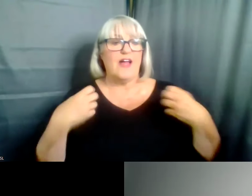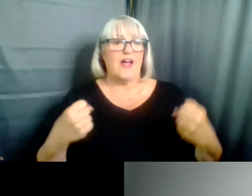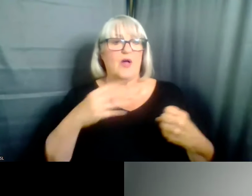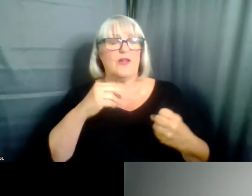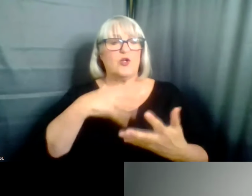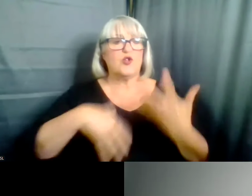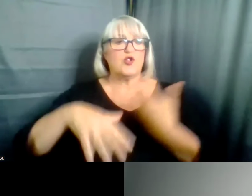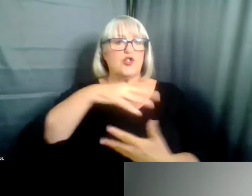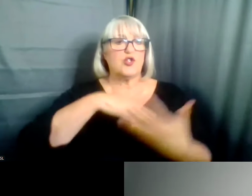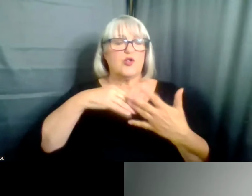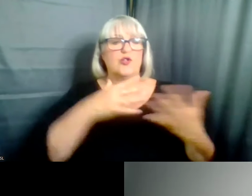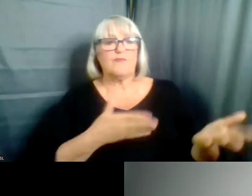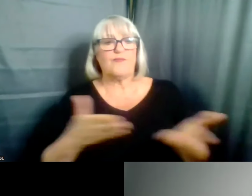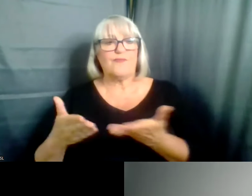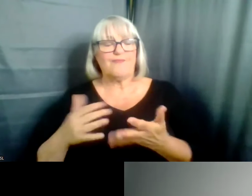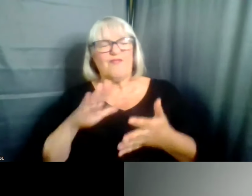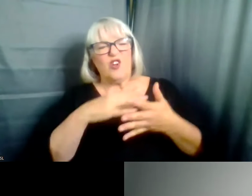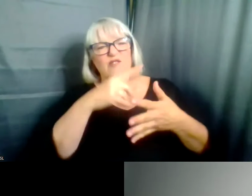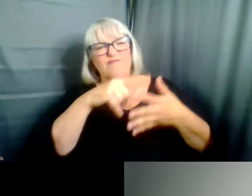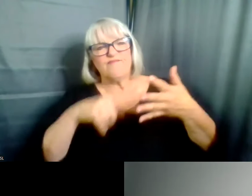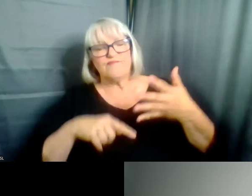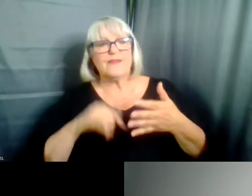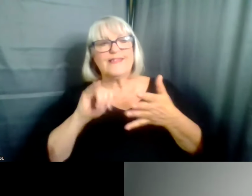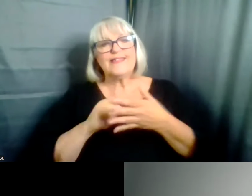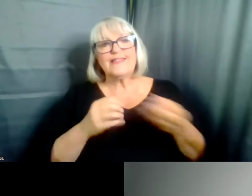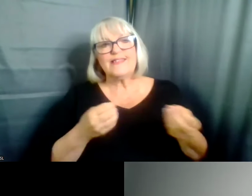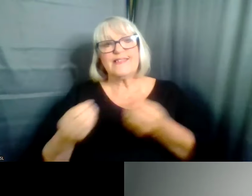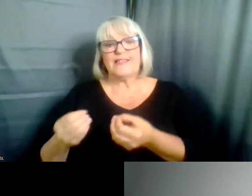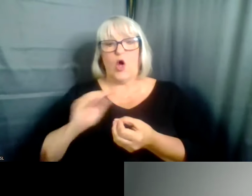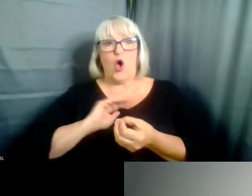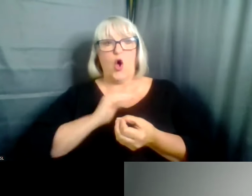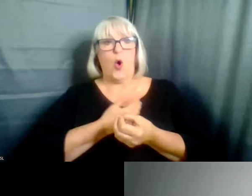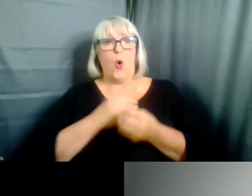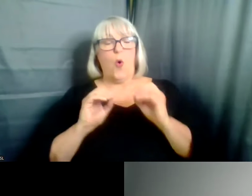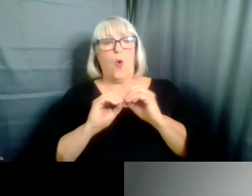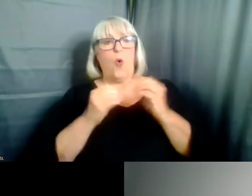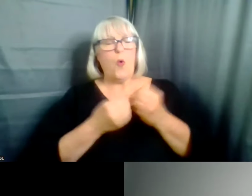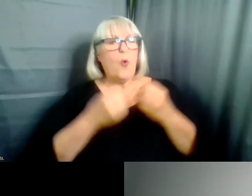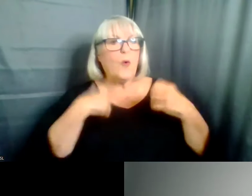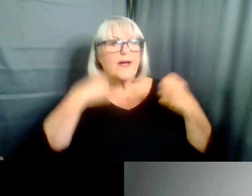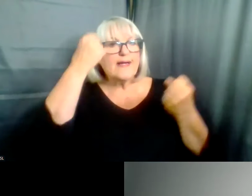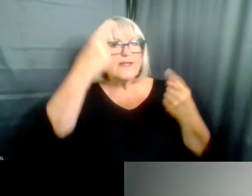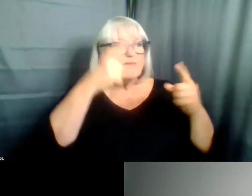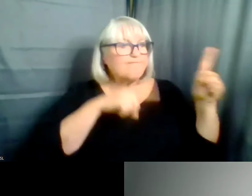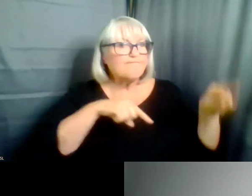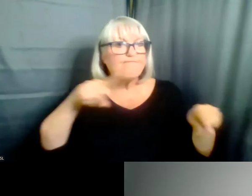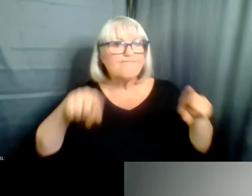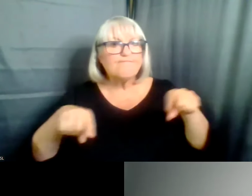And so this gives a, this gives our organization a chance to understand what's going on with all these different agencies